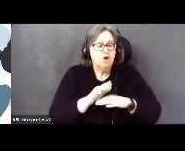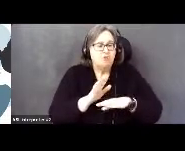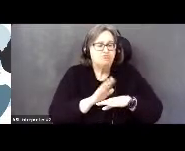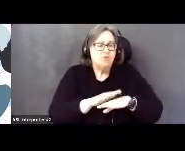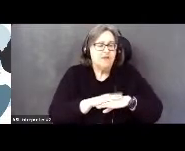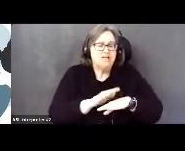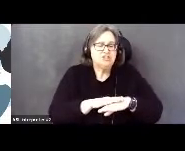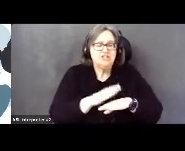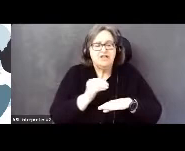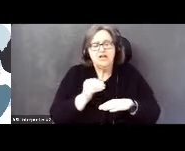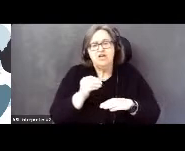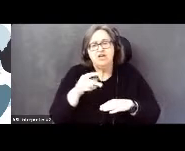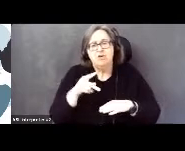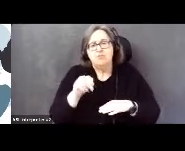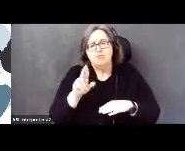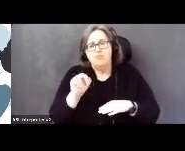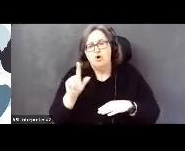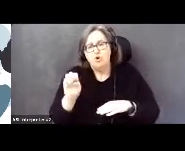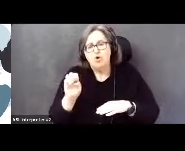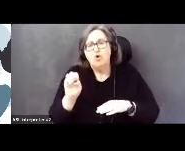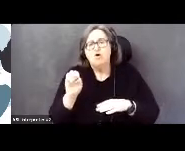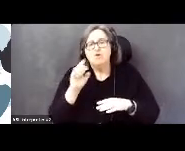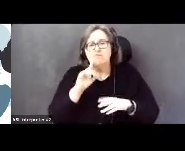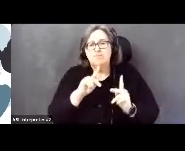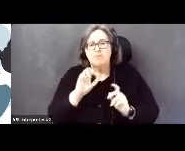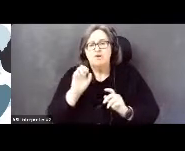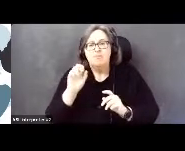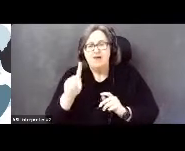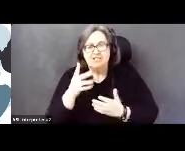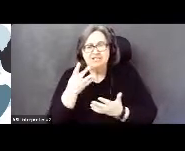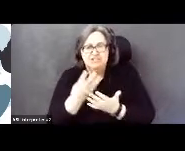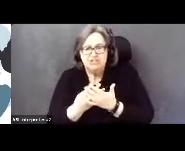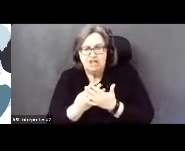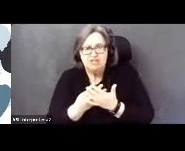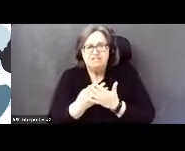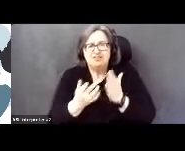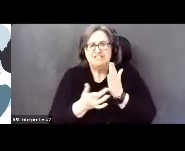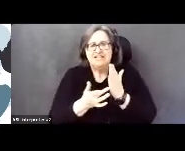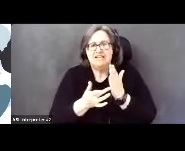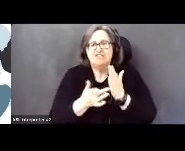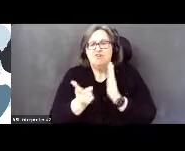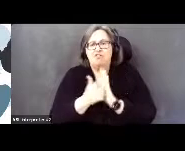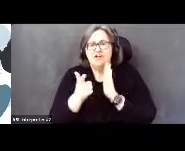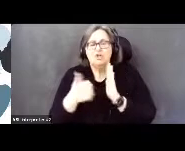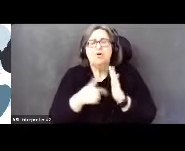and having technical violations that put people back into jail. That's something that we want to make sure we're training again